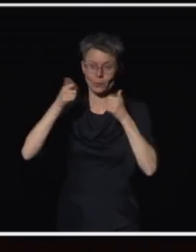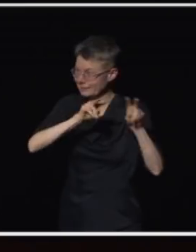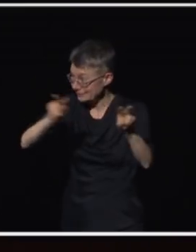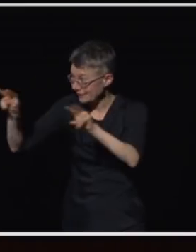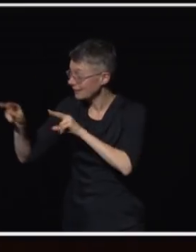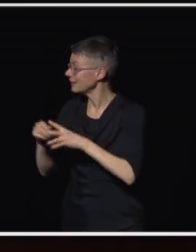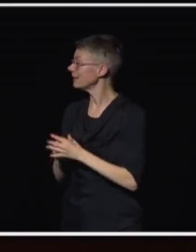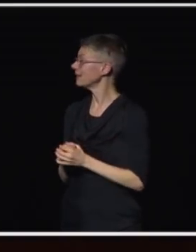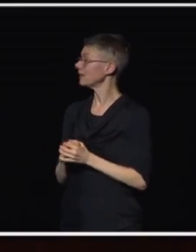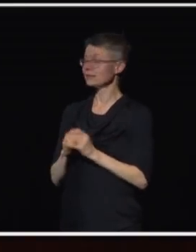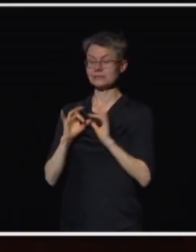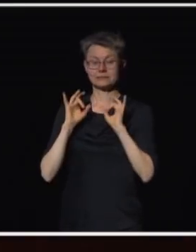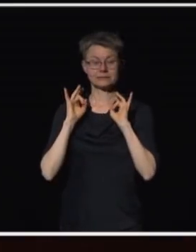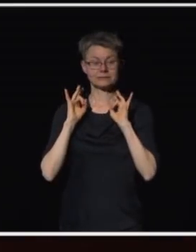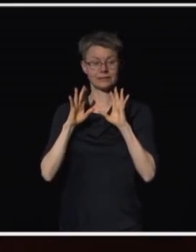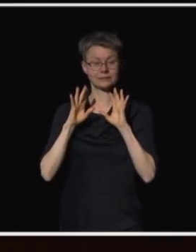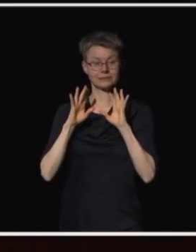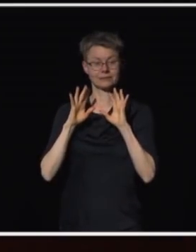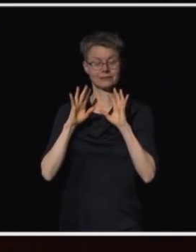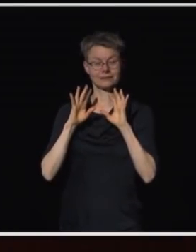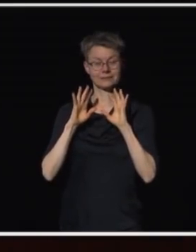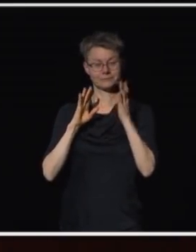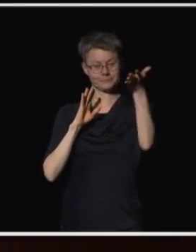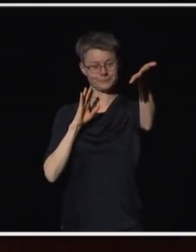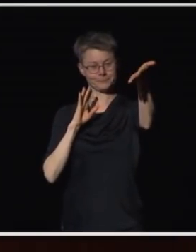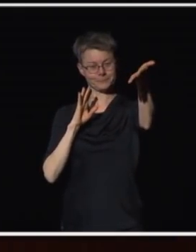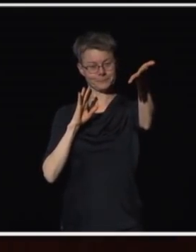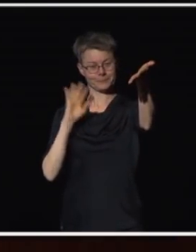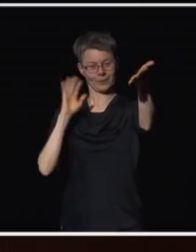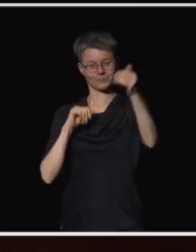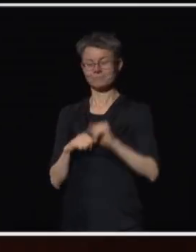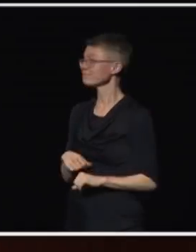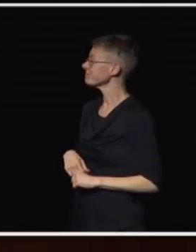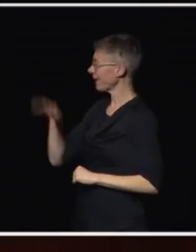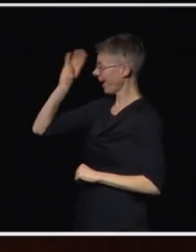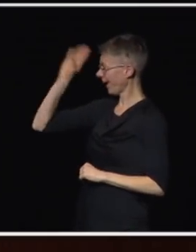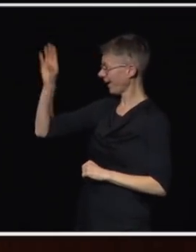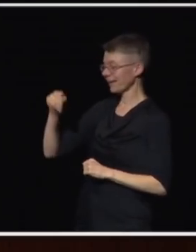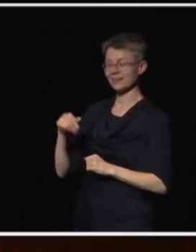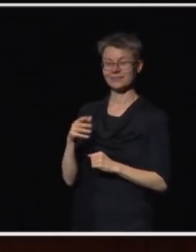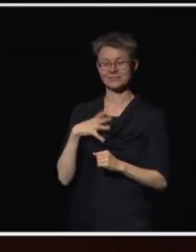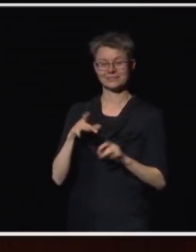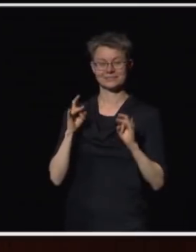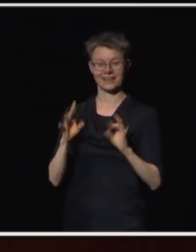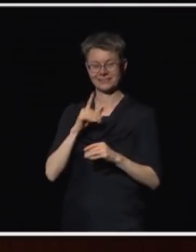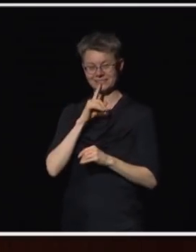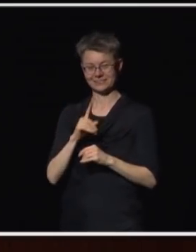I'll start with this person over here. Hello. Hi. I just want to start off by saying thank you